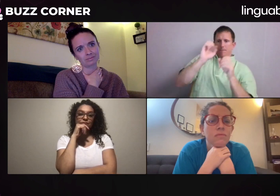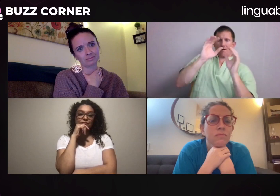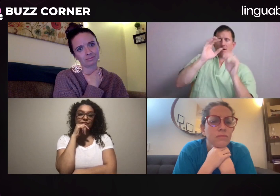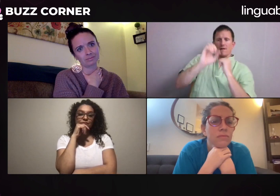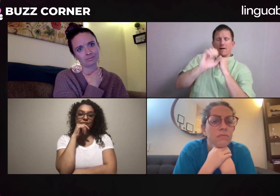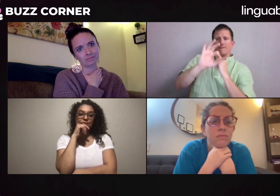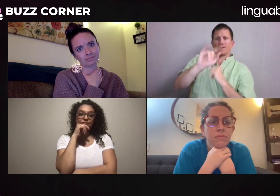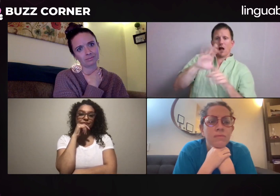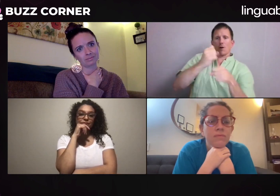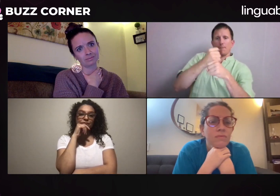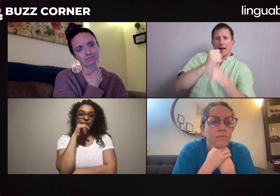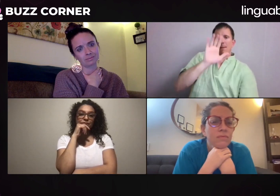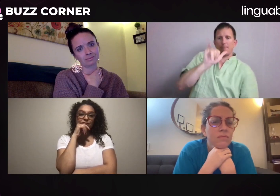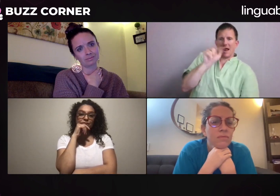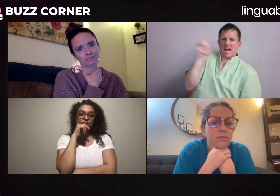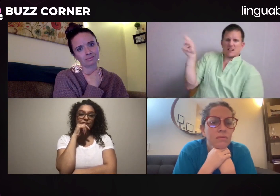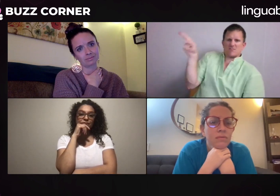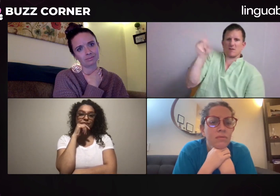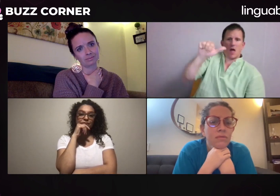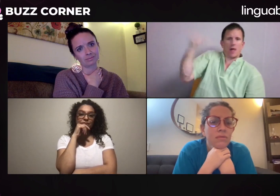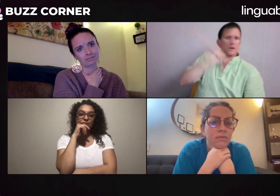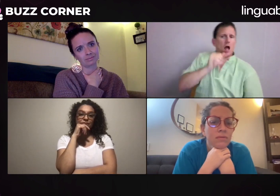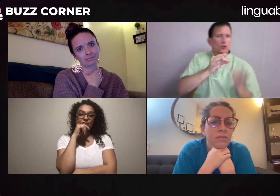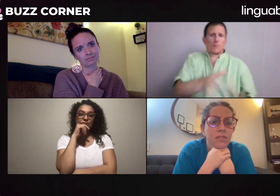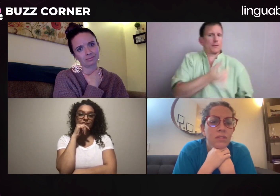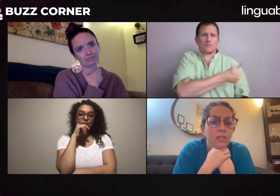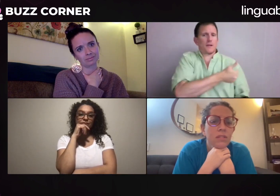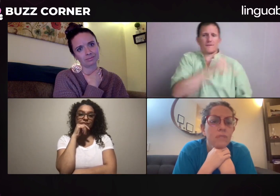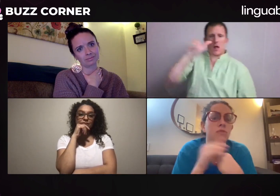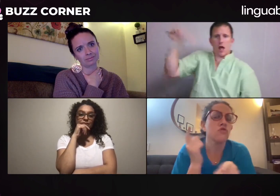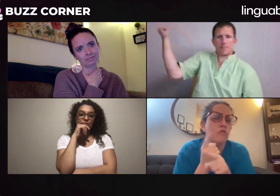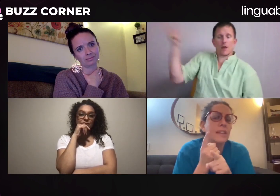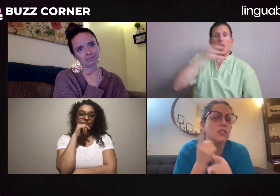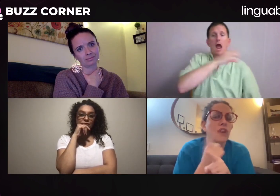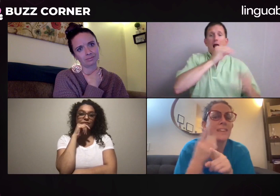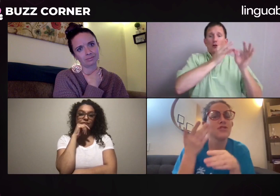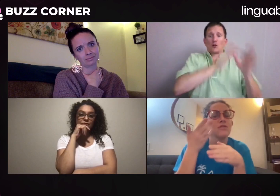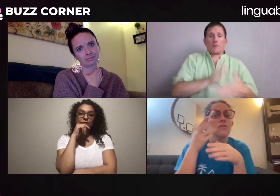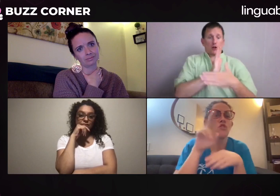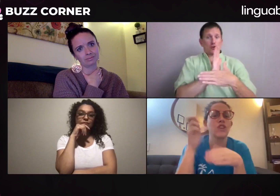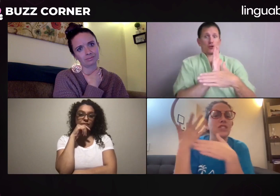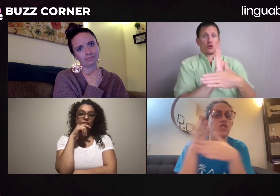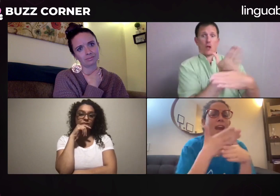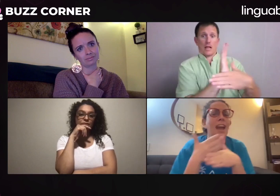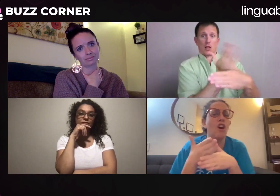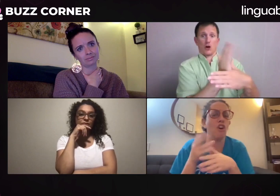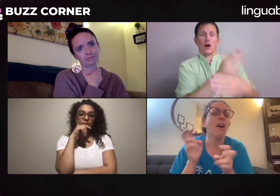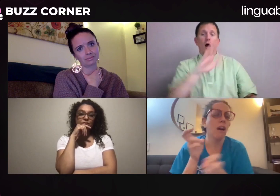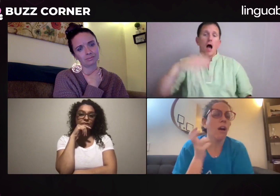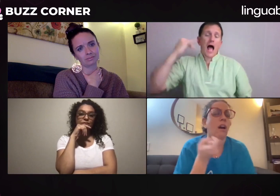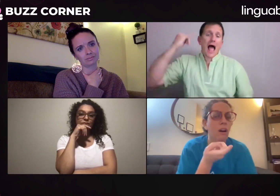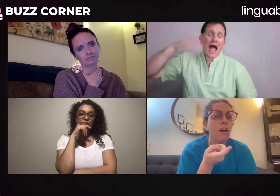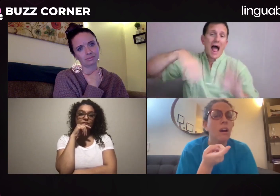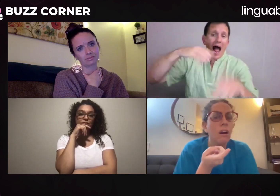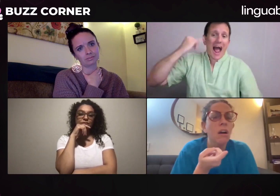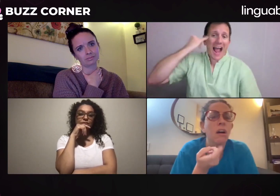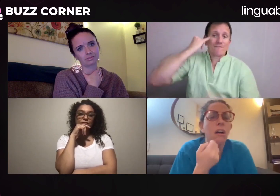and that flier is made by a different entity, not the interpreter. And the interpreter shares that flier, if, you know,